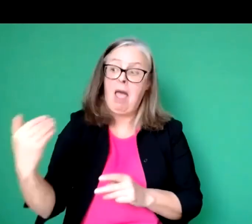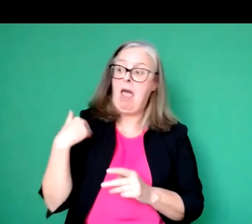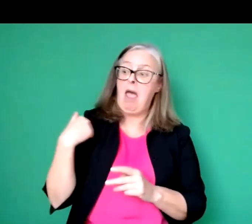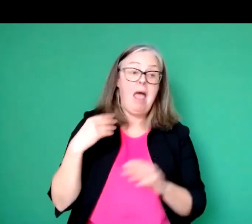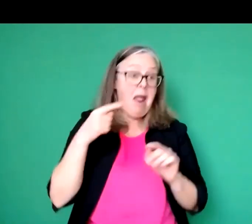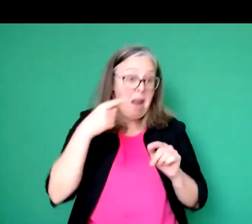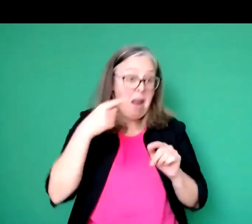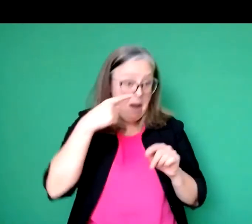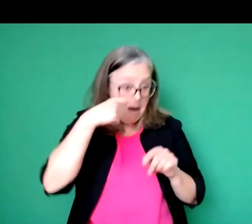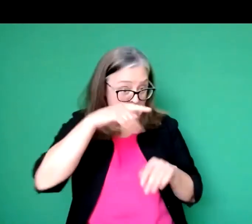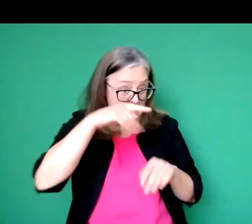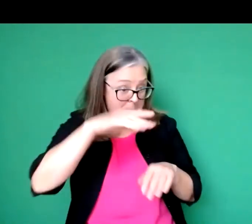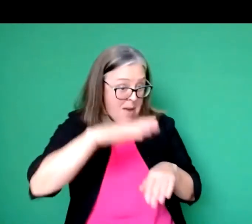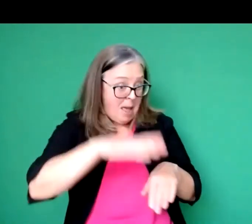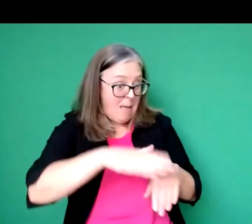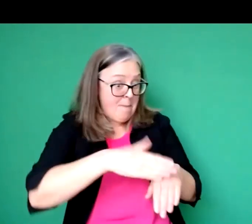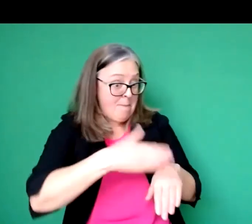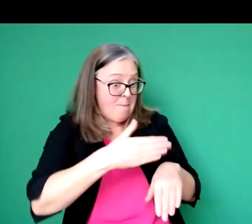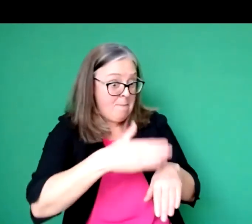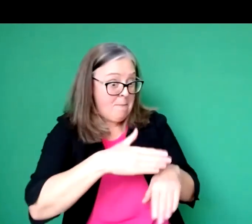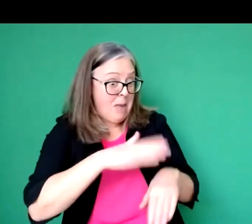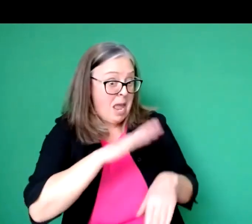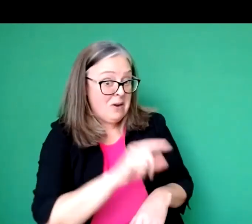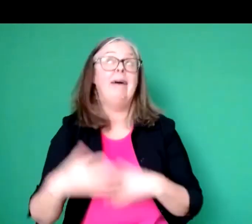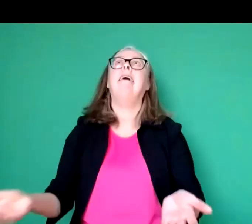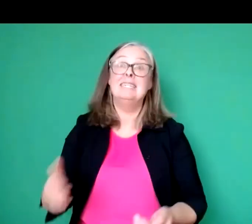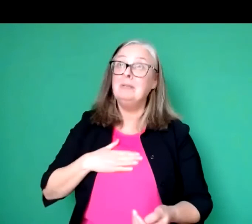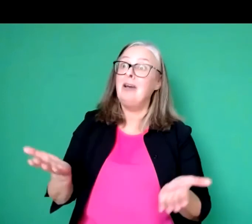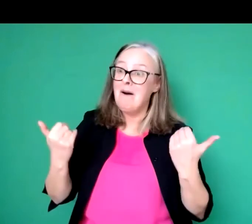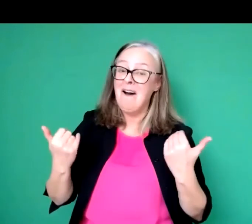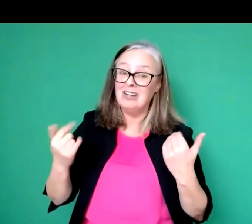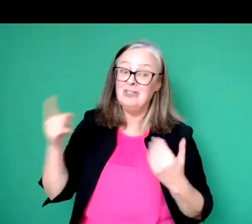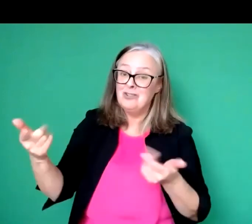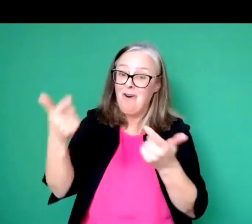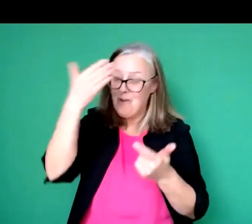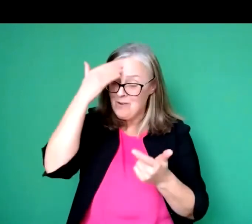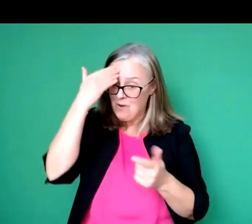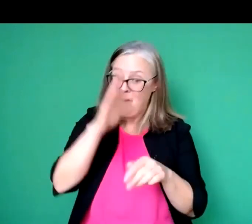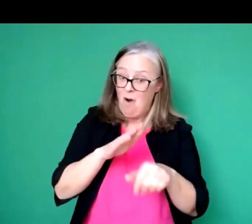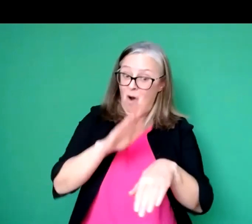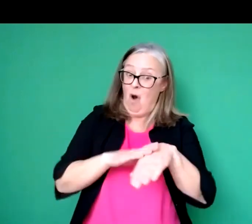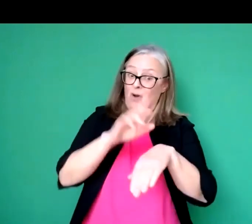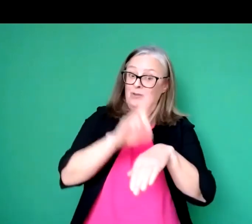it's just like all the coins have we not gotten dazzles yet but anyway um i think as erica pointed